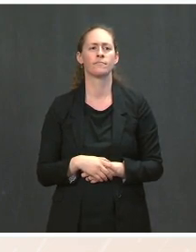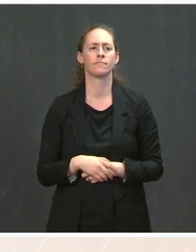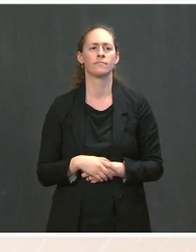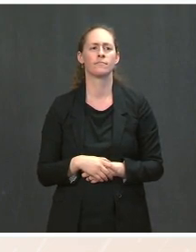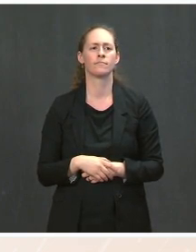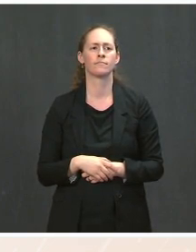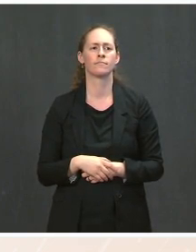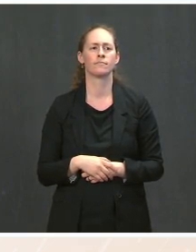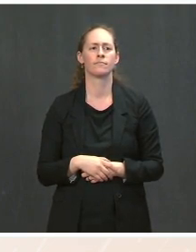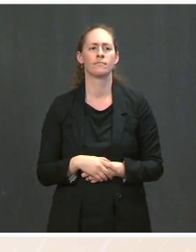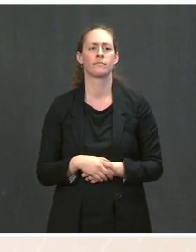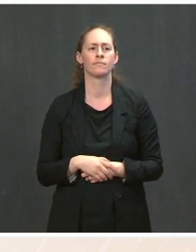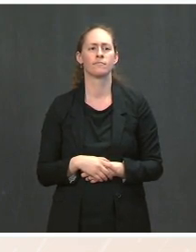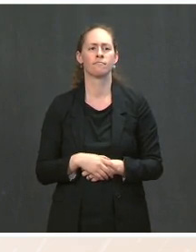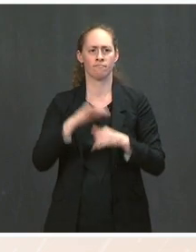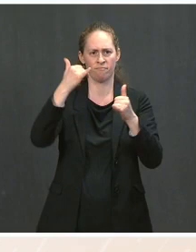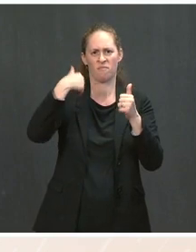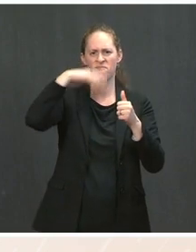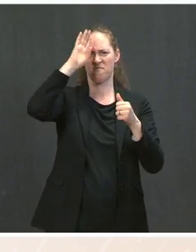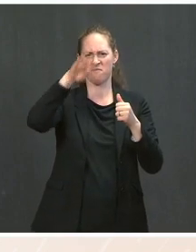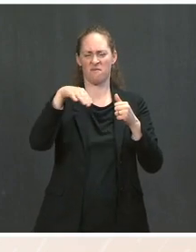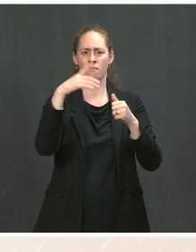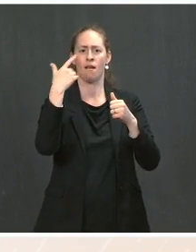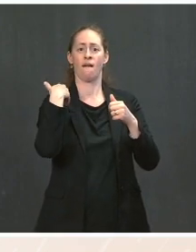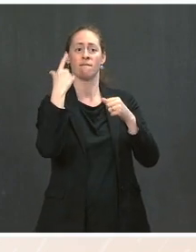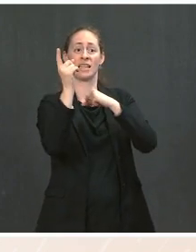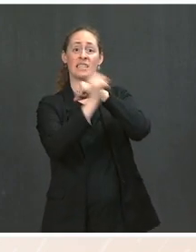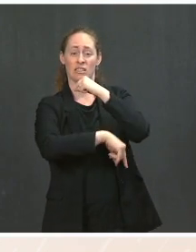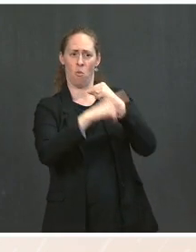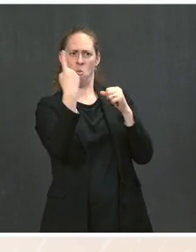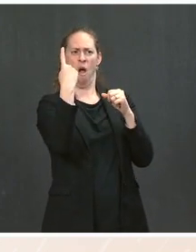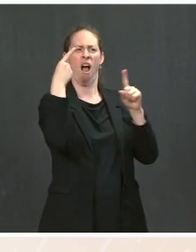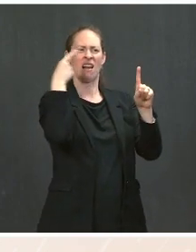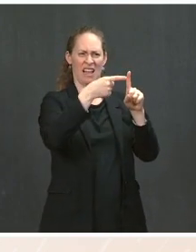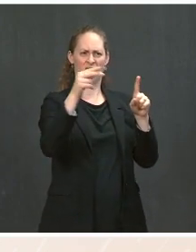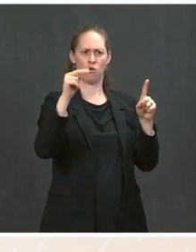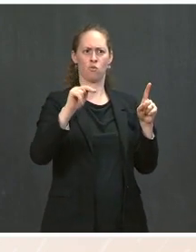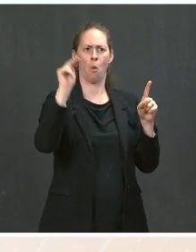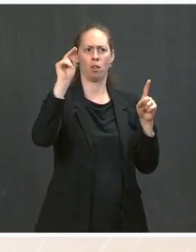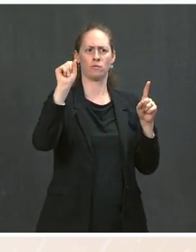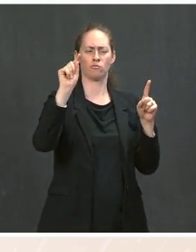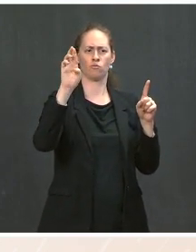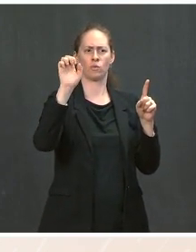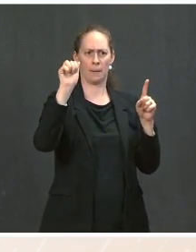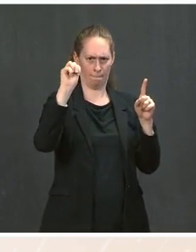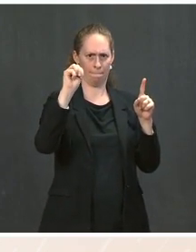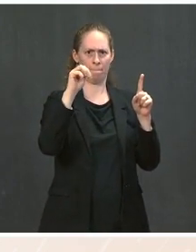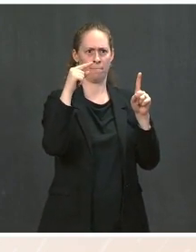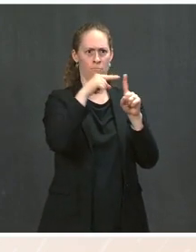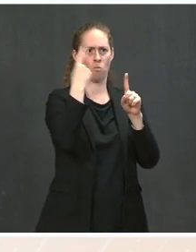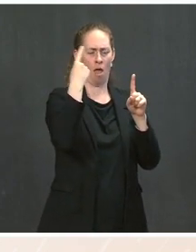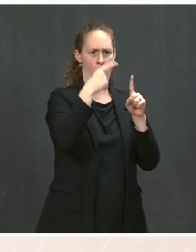Was it -- did Chancellor Merkel advocate for that to be left off the list? Can you give any sense of why it didn't end up